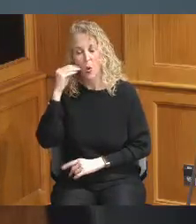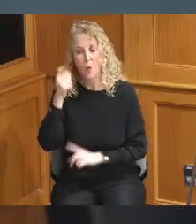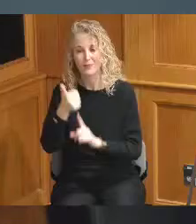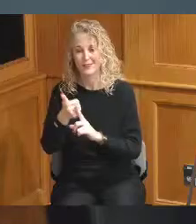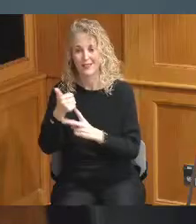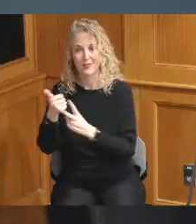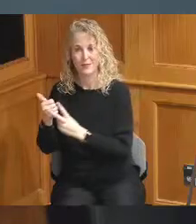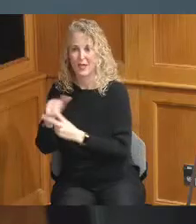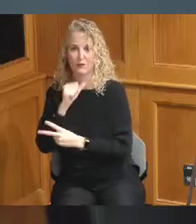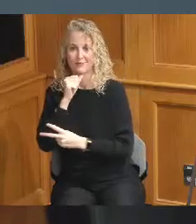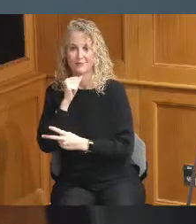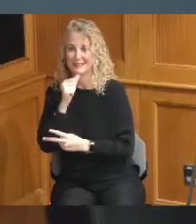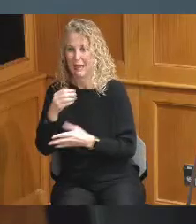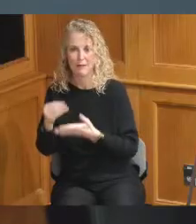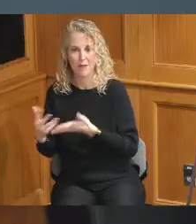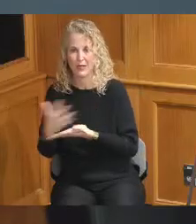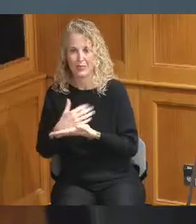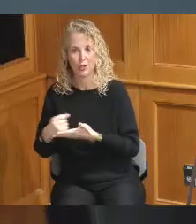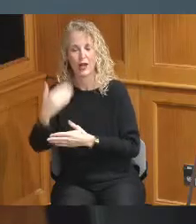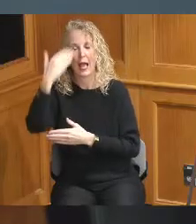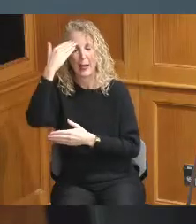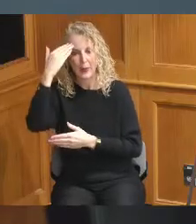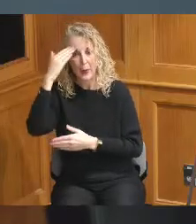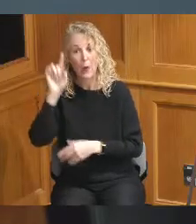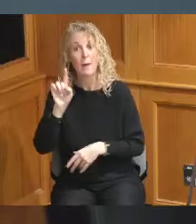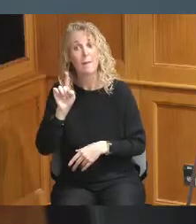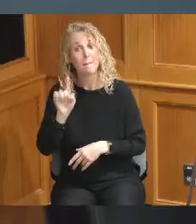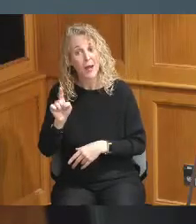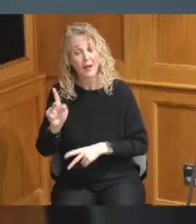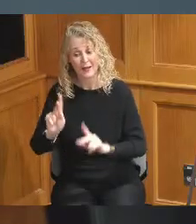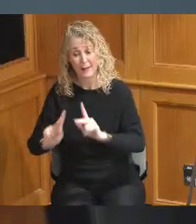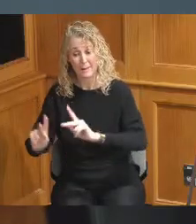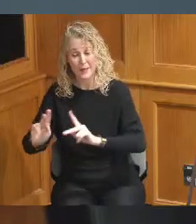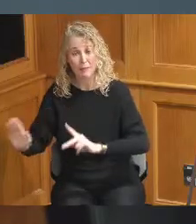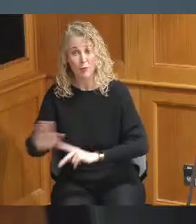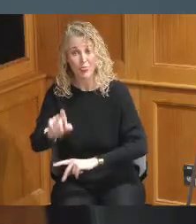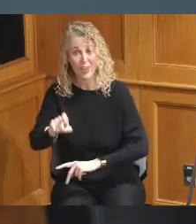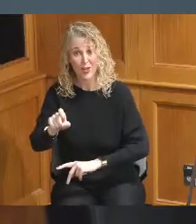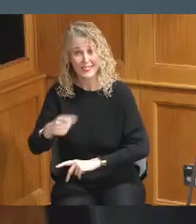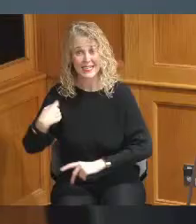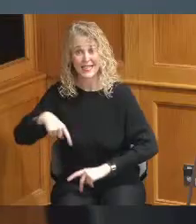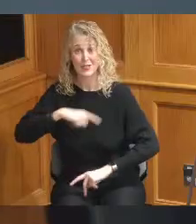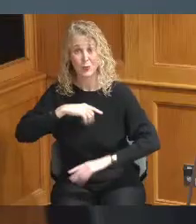apartments and those those units but it does meet the needs of our people in Hamilton County so I'm